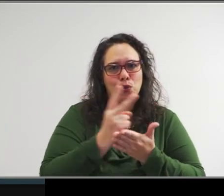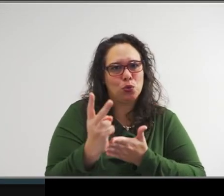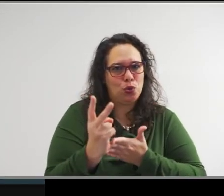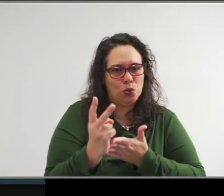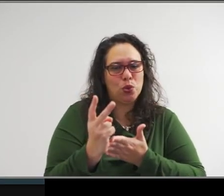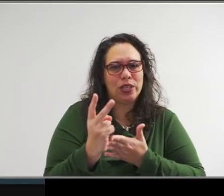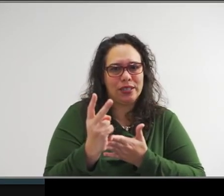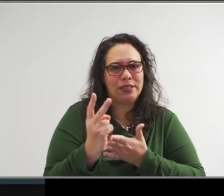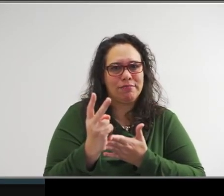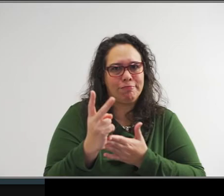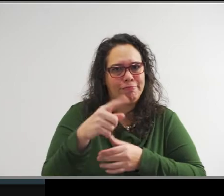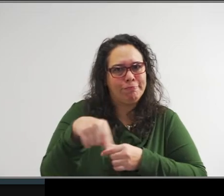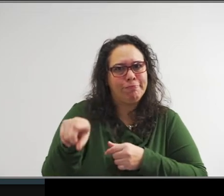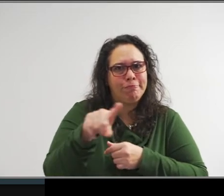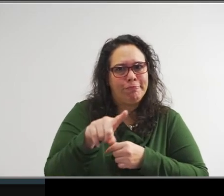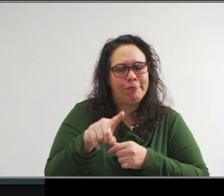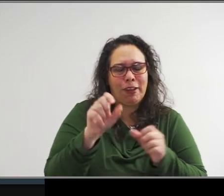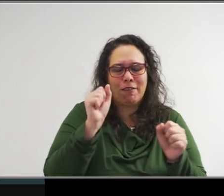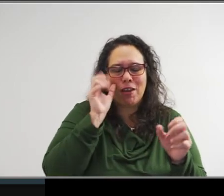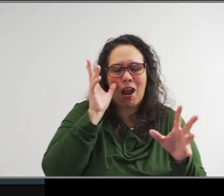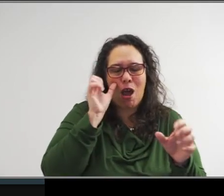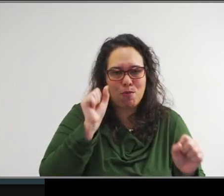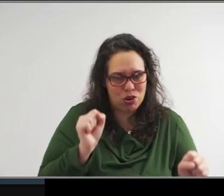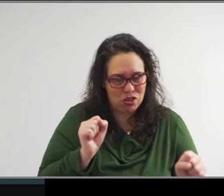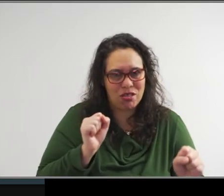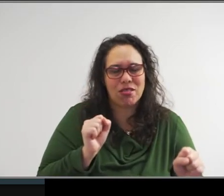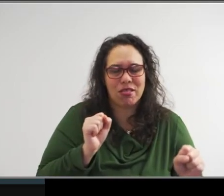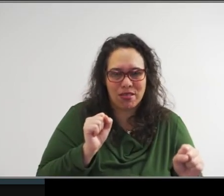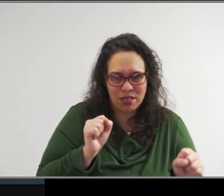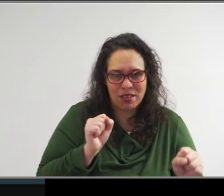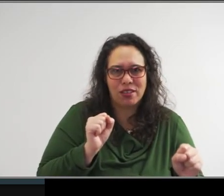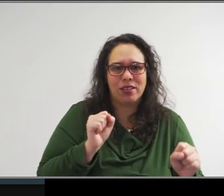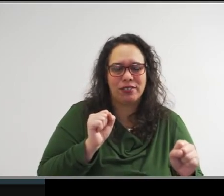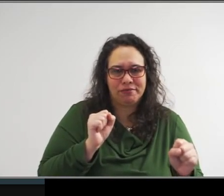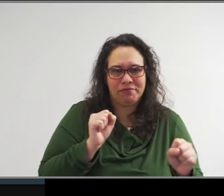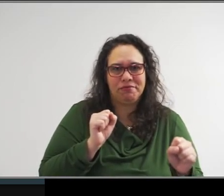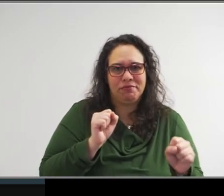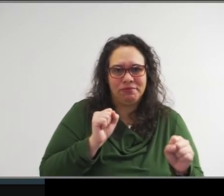They have been phenomenal in regards to both helping myself